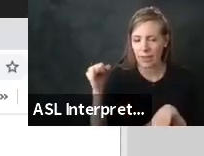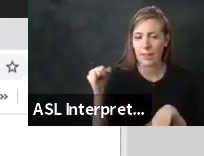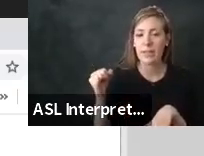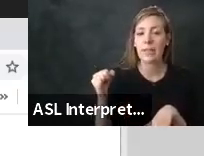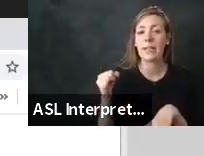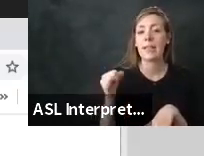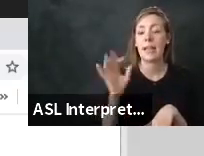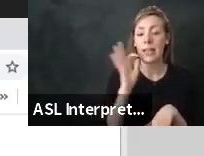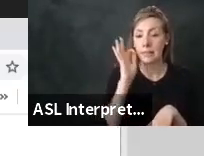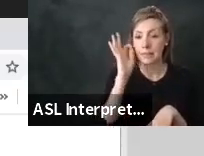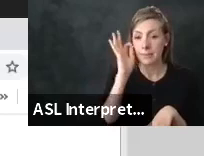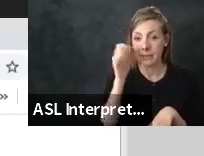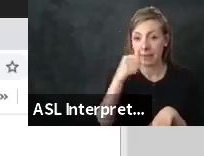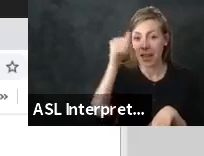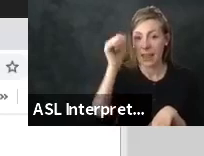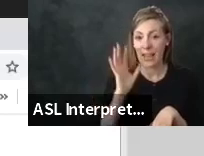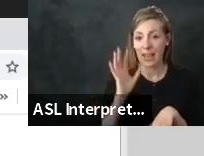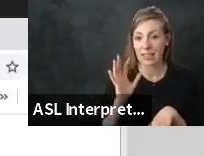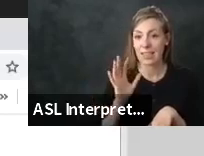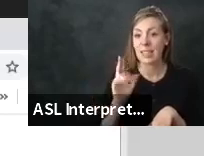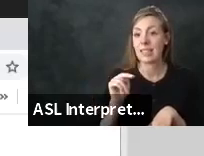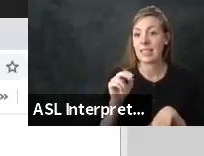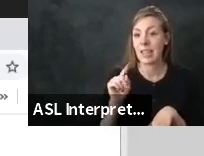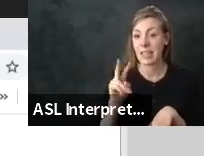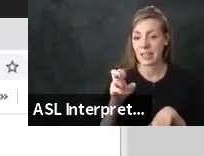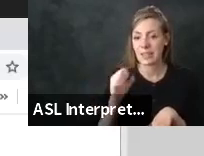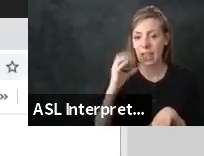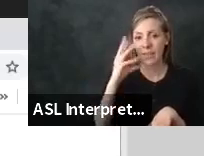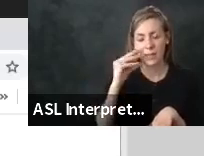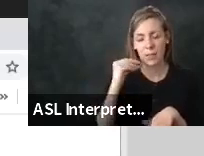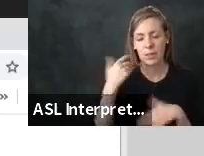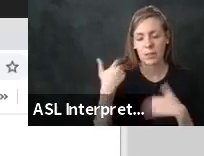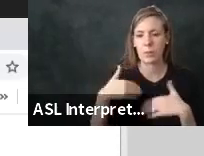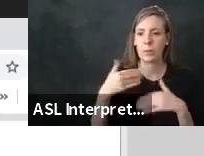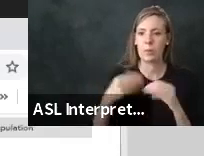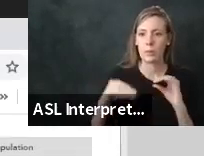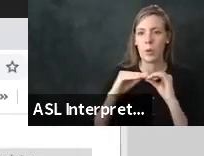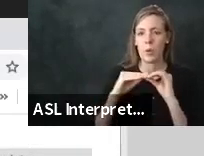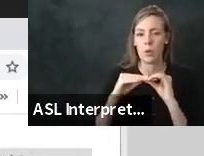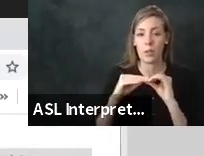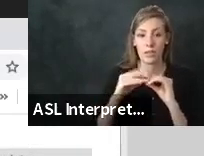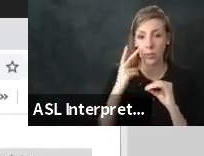Indian Alaskan data have experienced a disproportionate number of cases. If you want to see how many actual cases